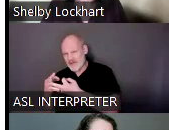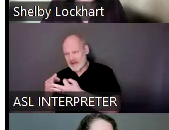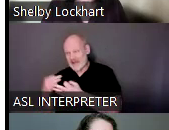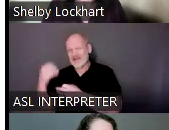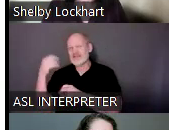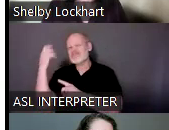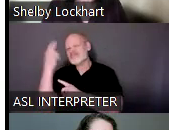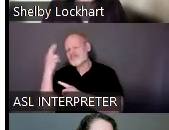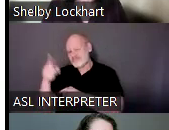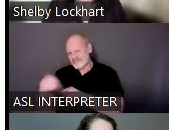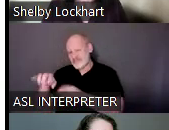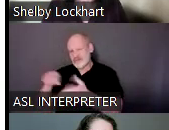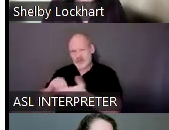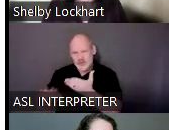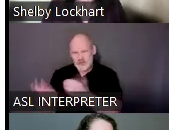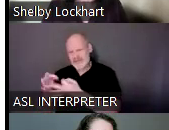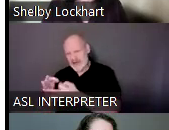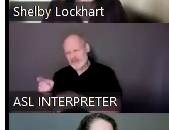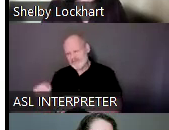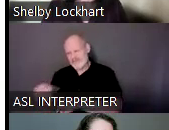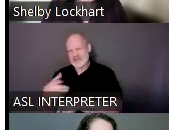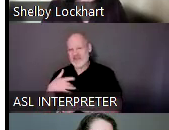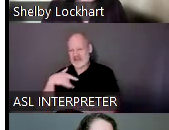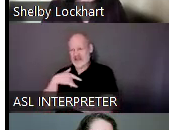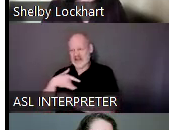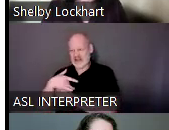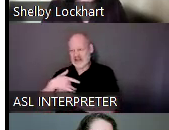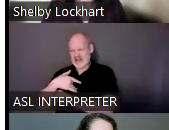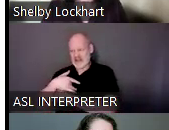feel it's important and better for all students to avoid going to